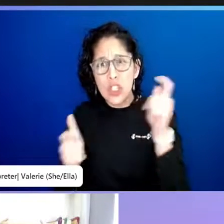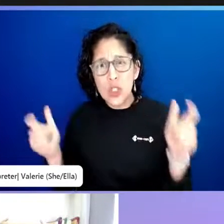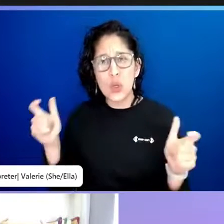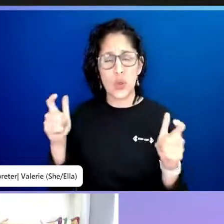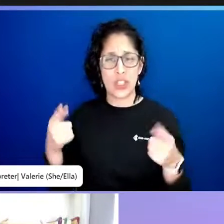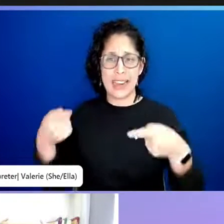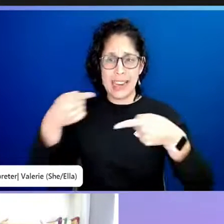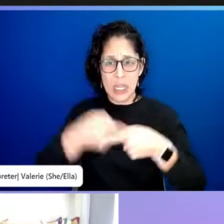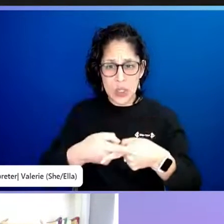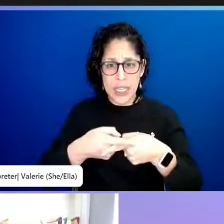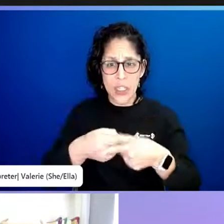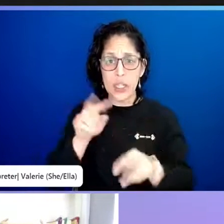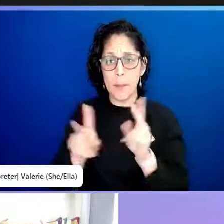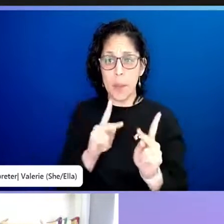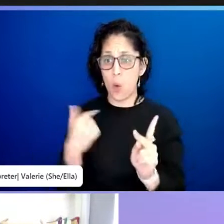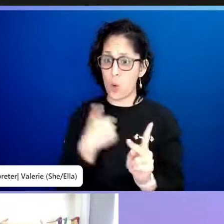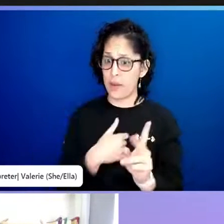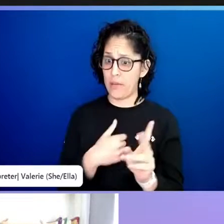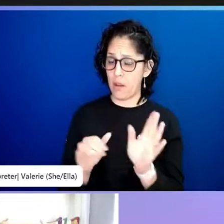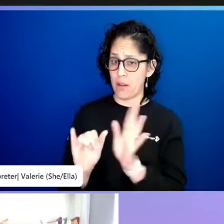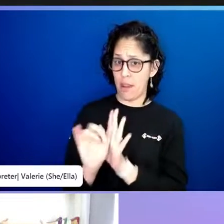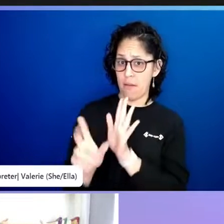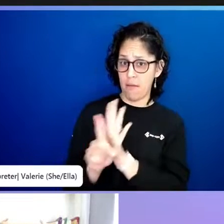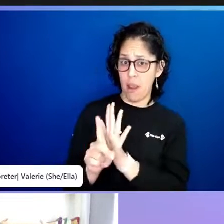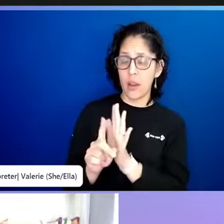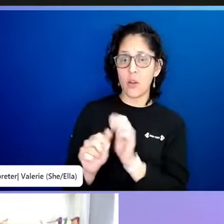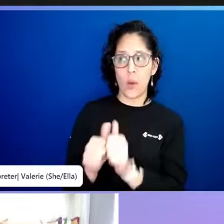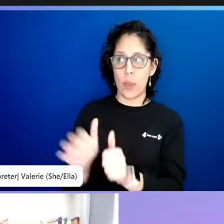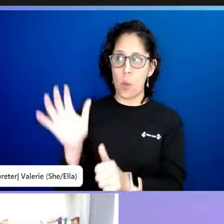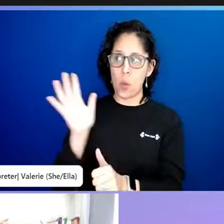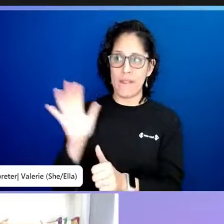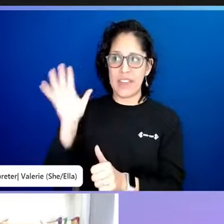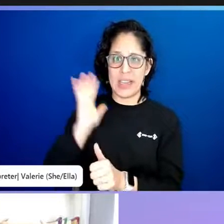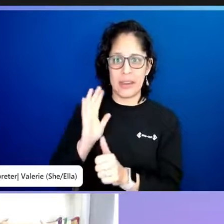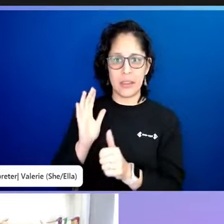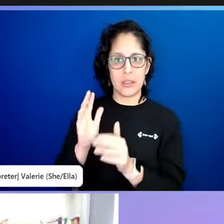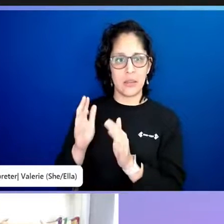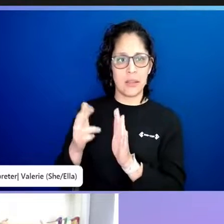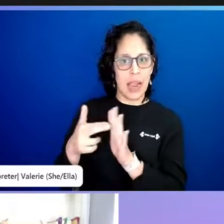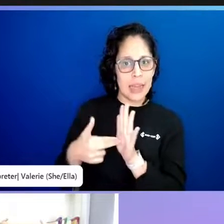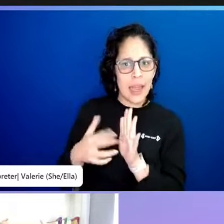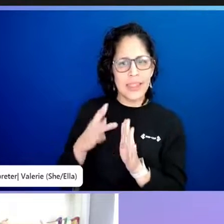identified through previous uh guidelines and folks who are neurodiverse and have cognitive